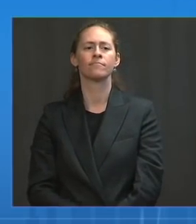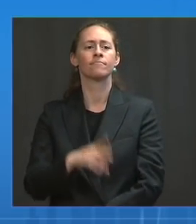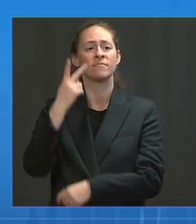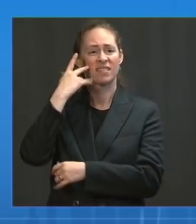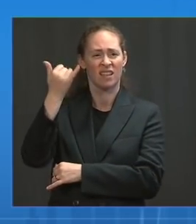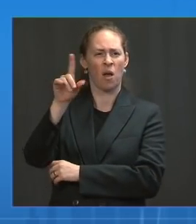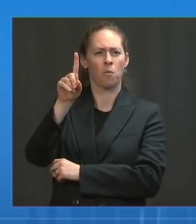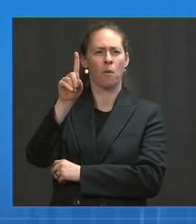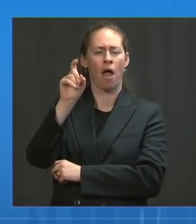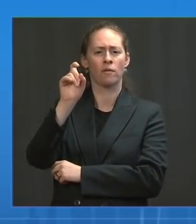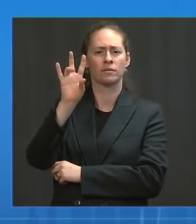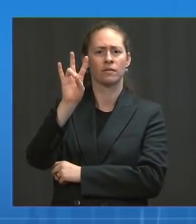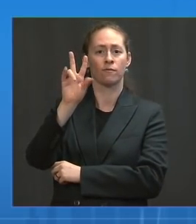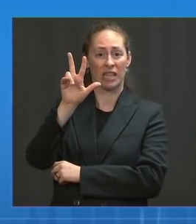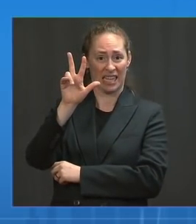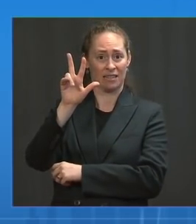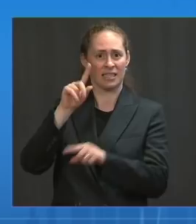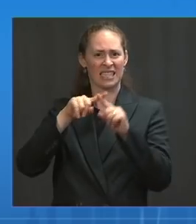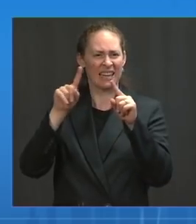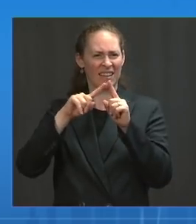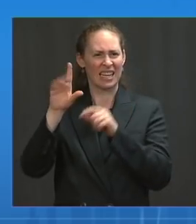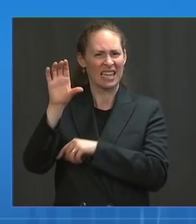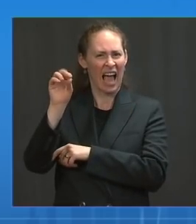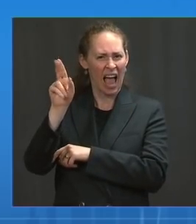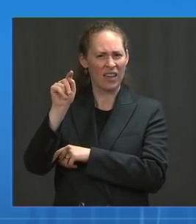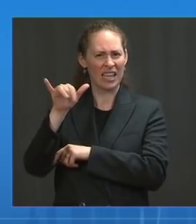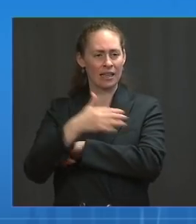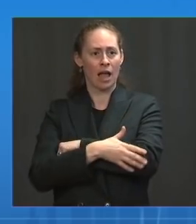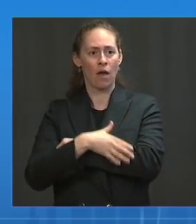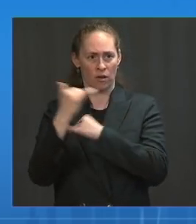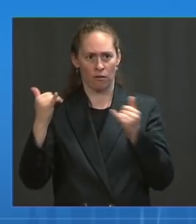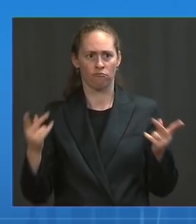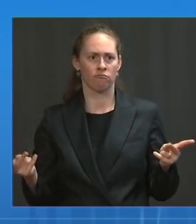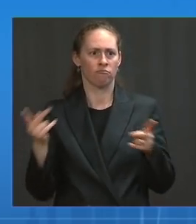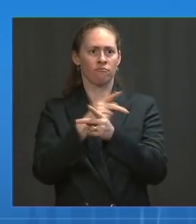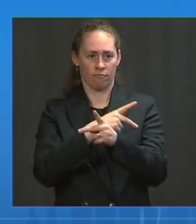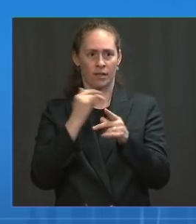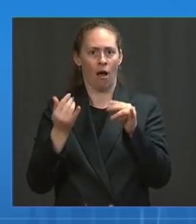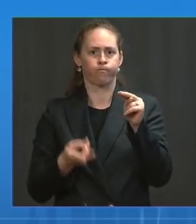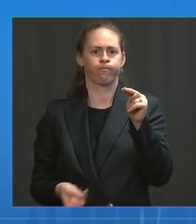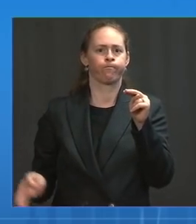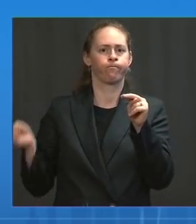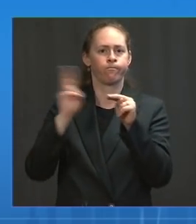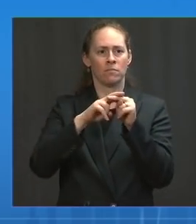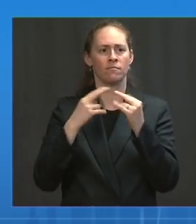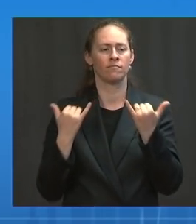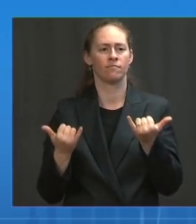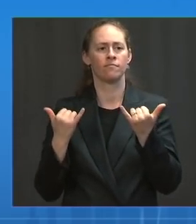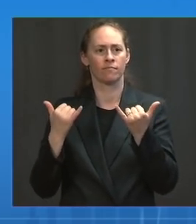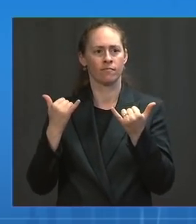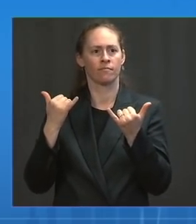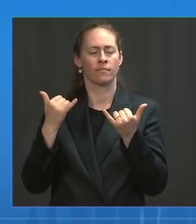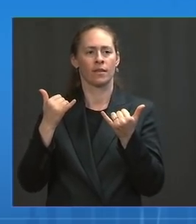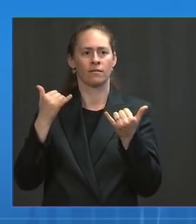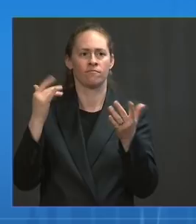that have case rates of greater than or equal to 100 cases per 100,000 people over the last seven days.